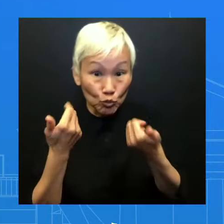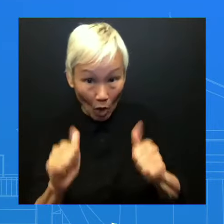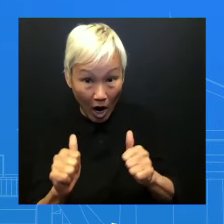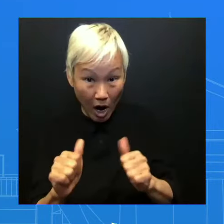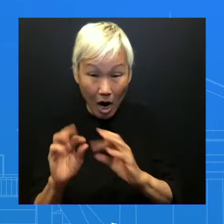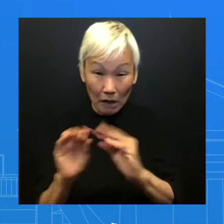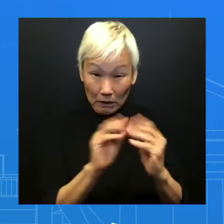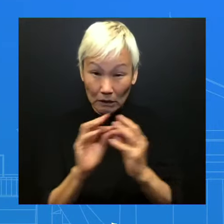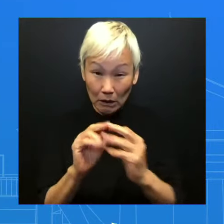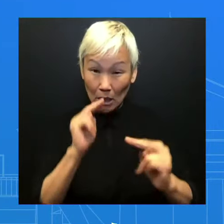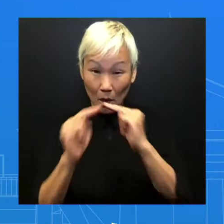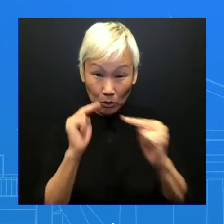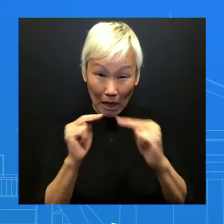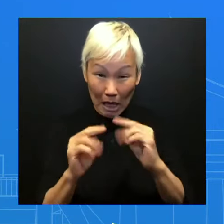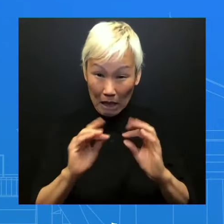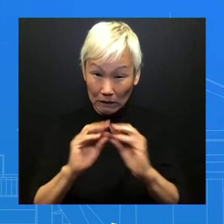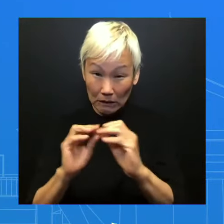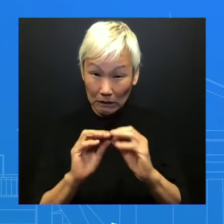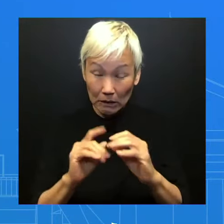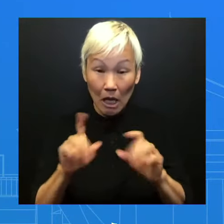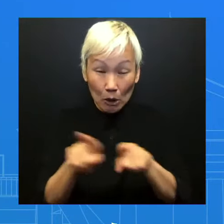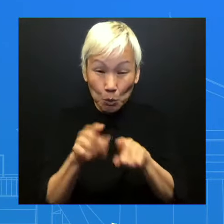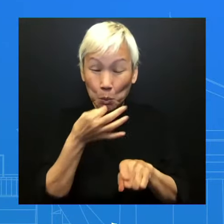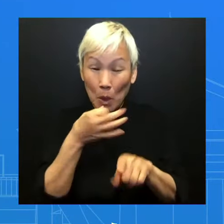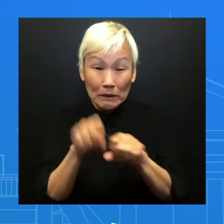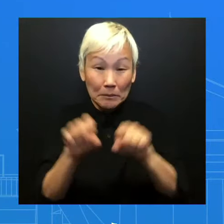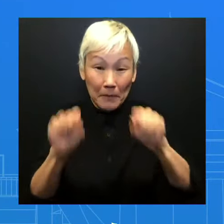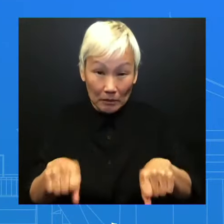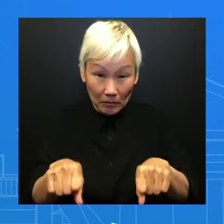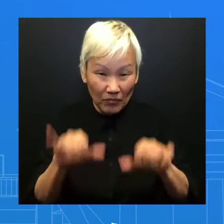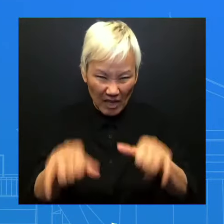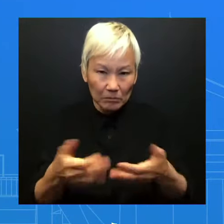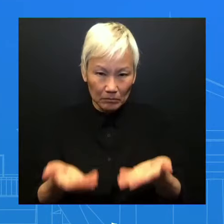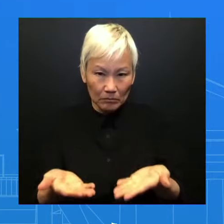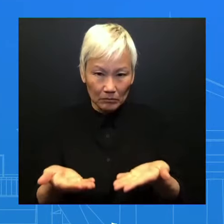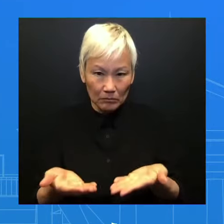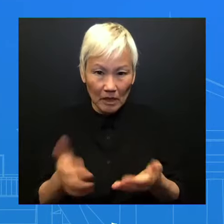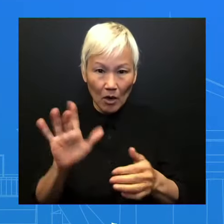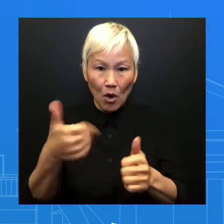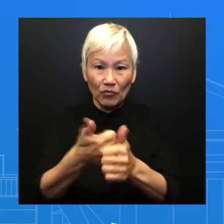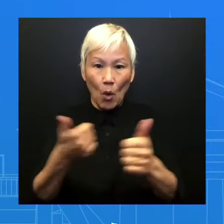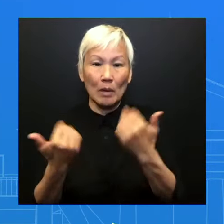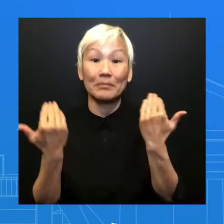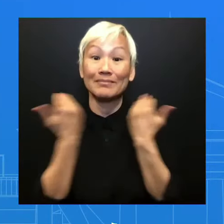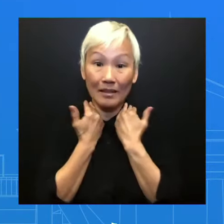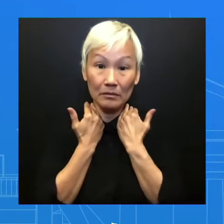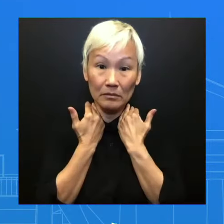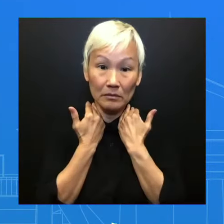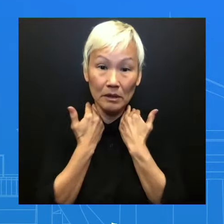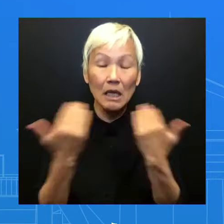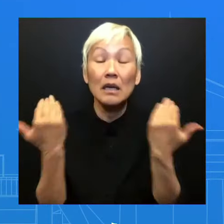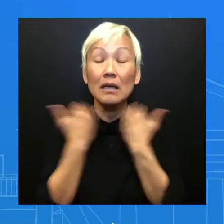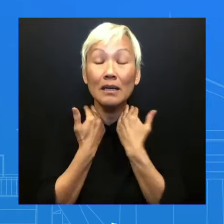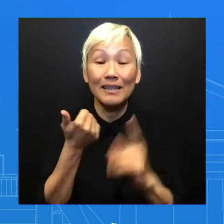so that we can make sure that de- -- we avoid default. Again, but default is not negotiable. It is -- should be done without conditions.